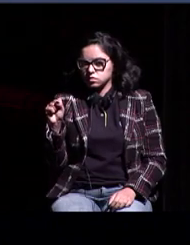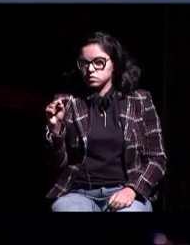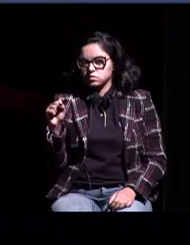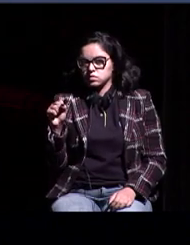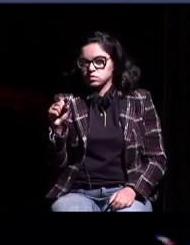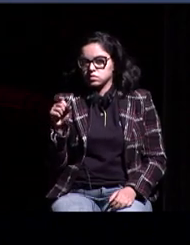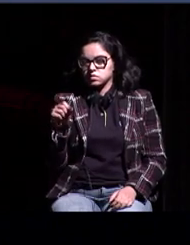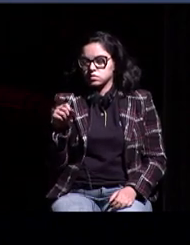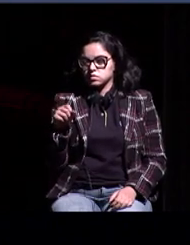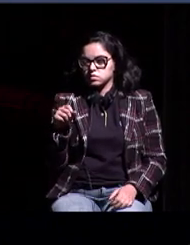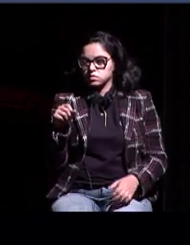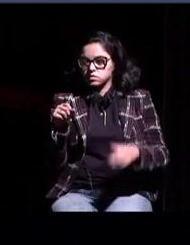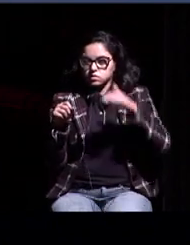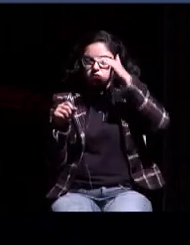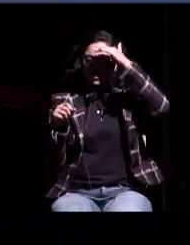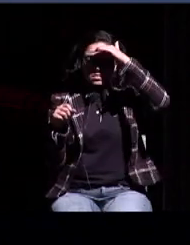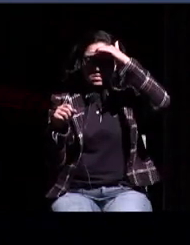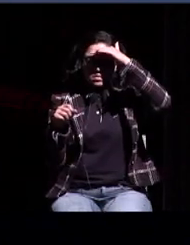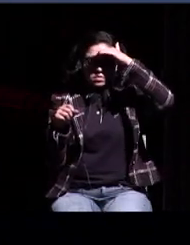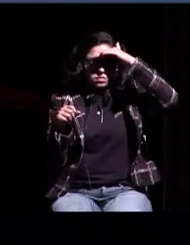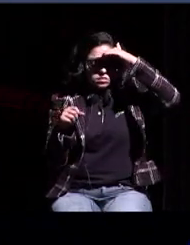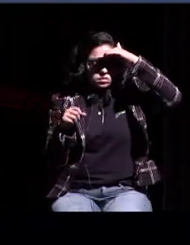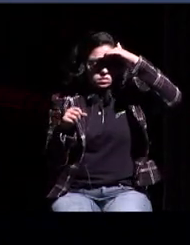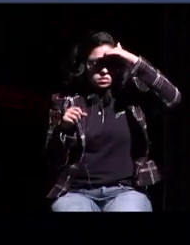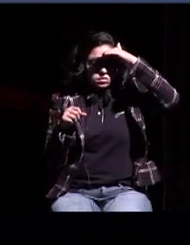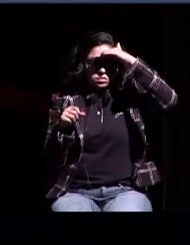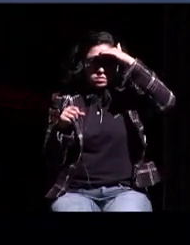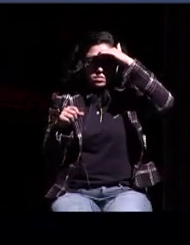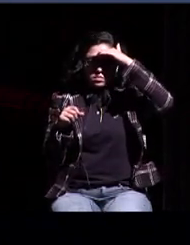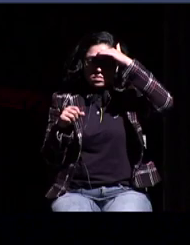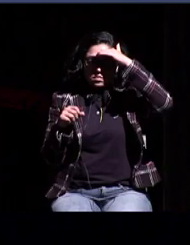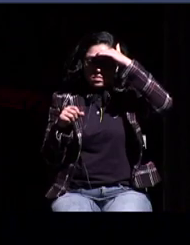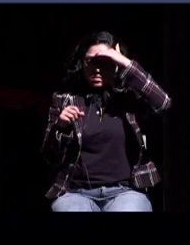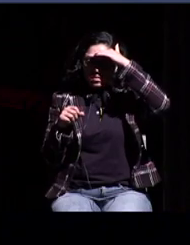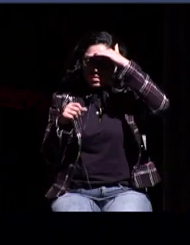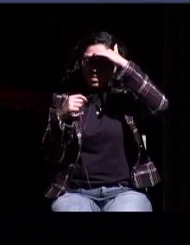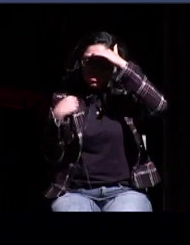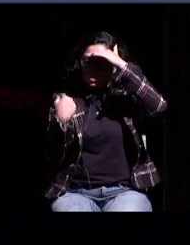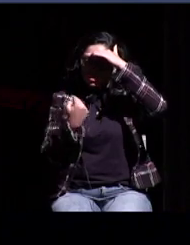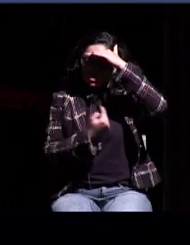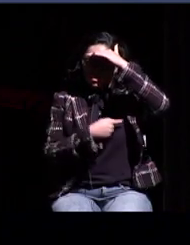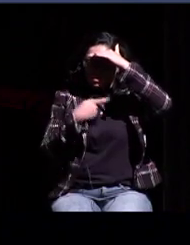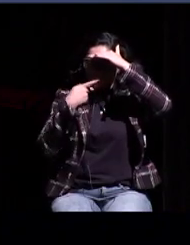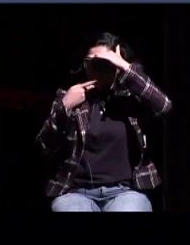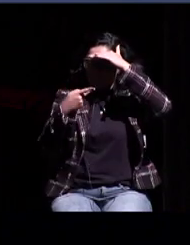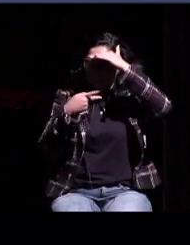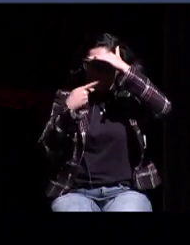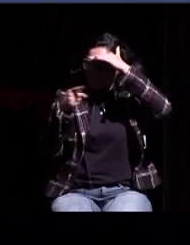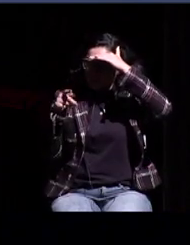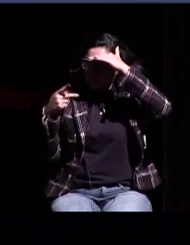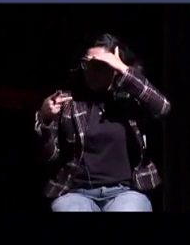by chance, are not here; it is us talking about them. We have our own vulnerabilities,